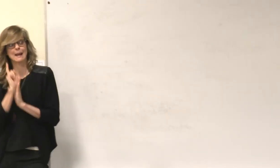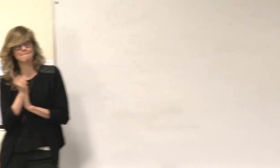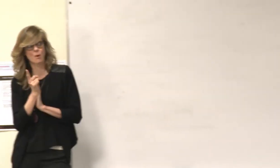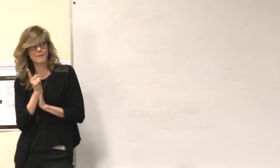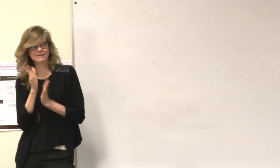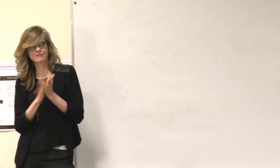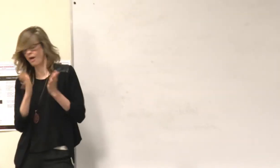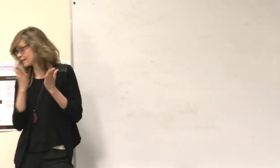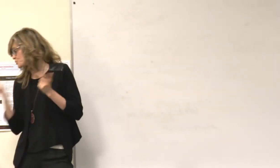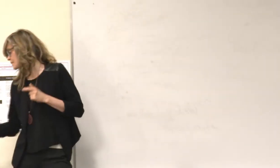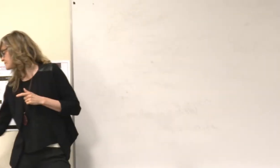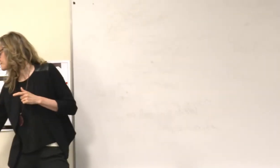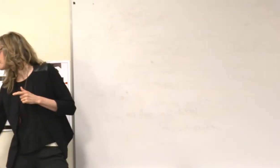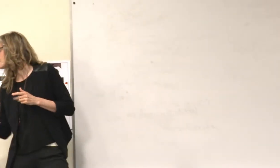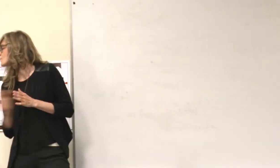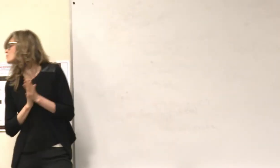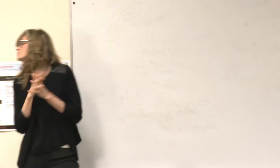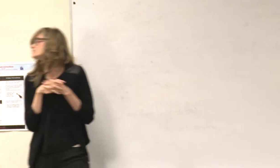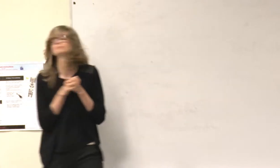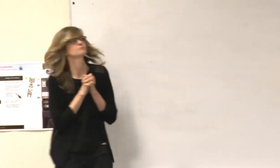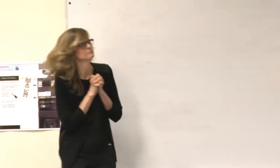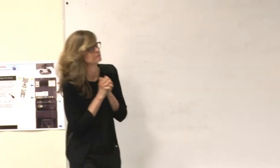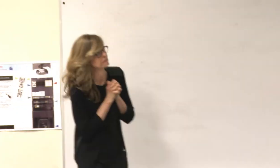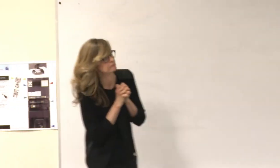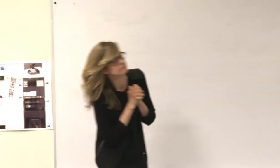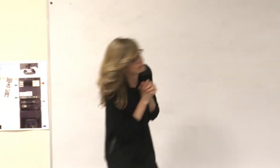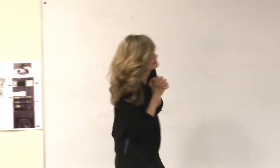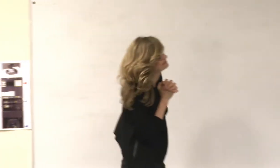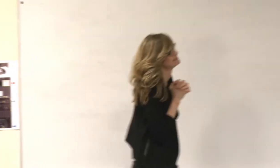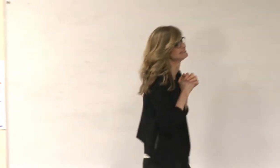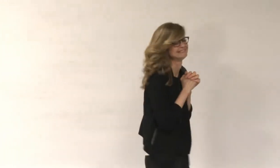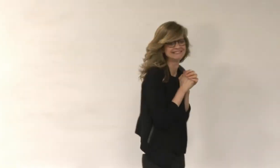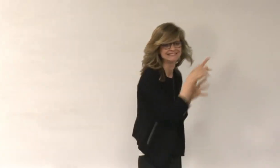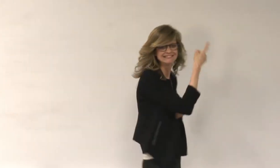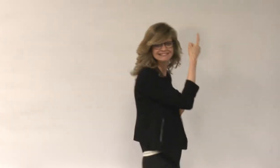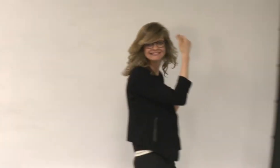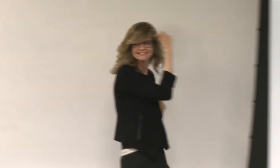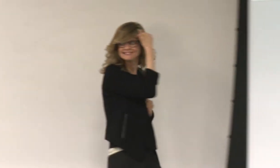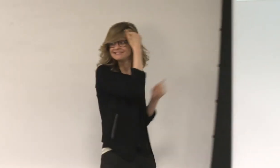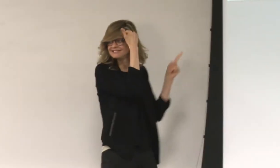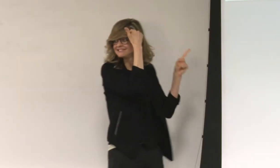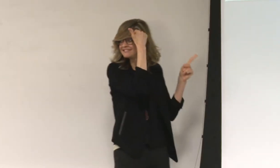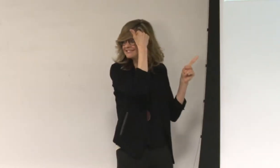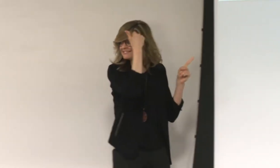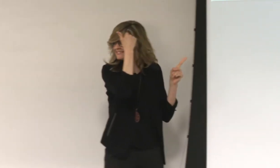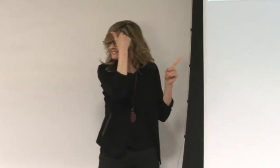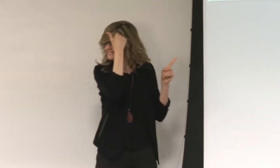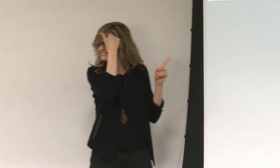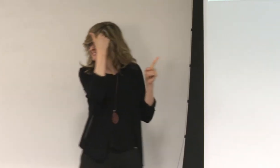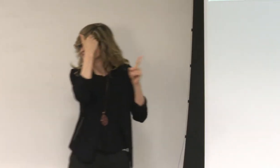BUT REALLY, MY FIRST VERY EXCITING MOMENT IN COLLEGE. DOES ANYONE RECOGNIZE THIS?